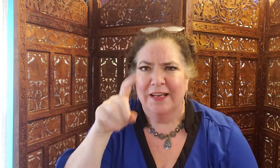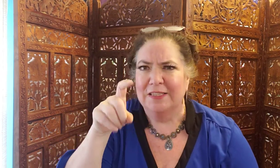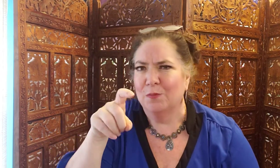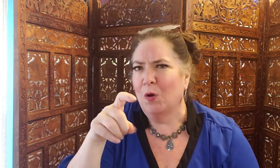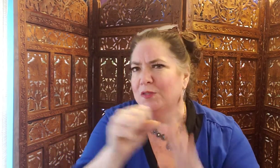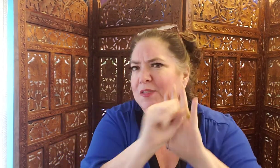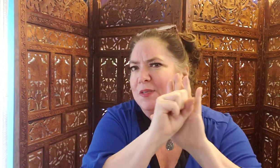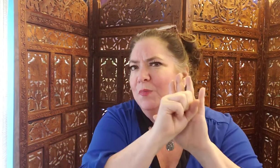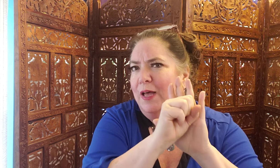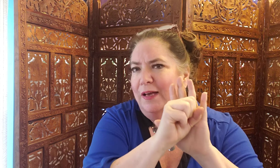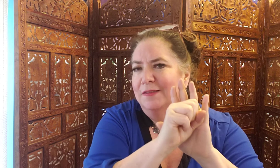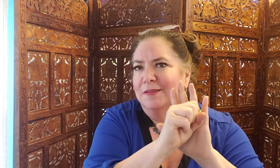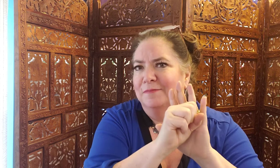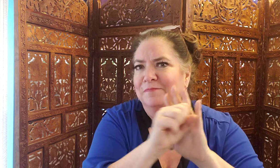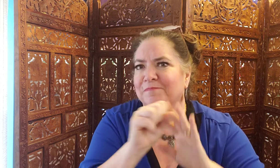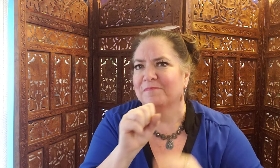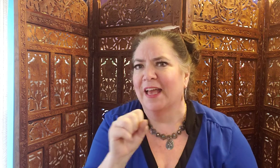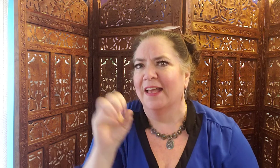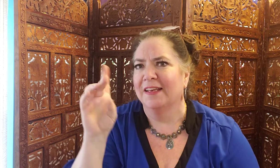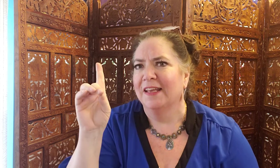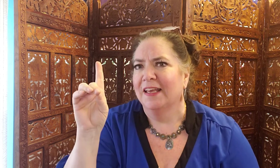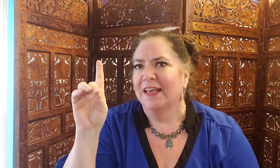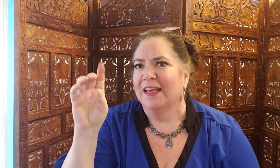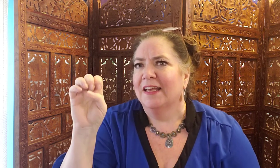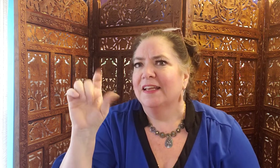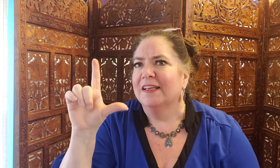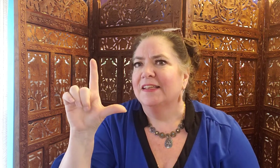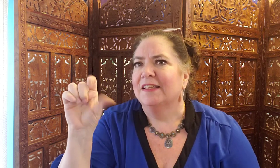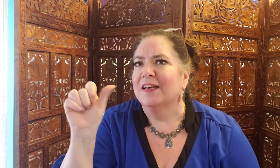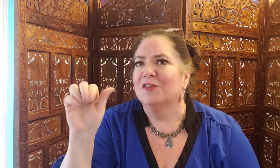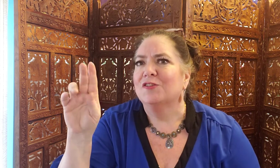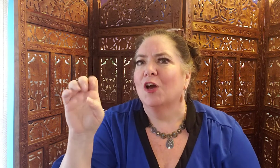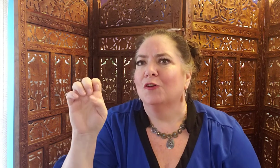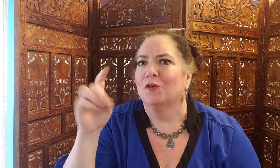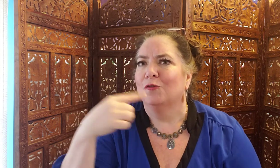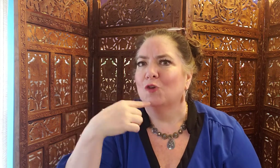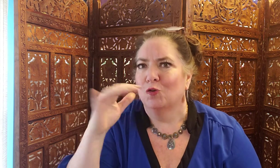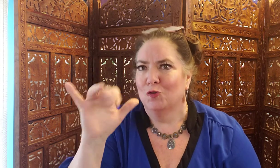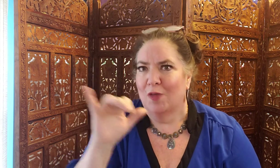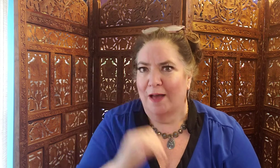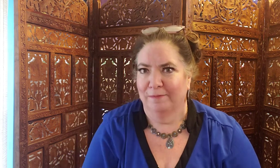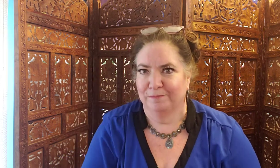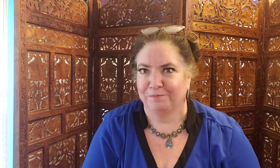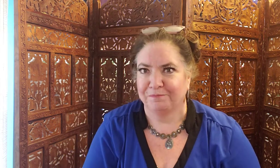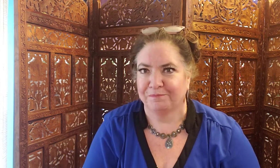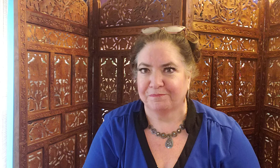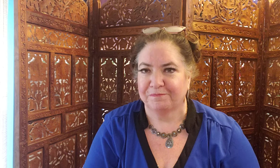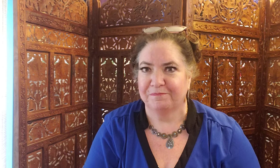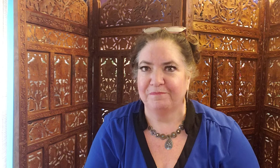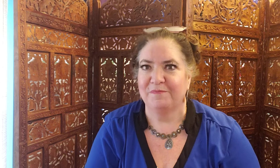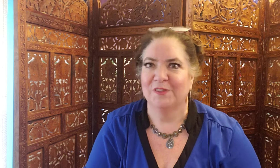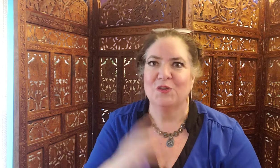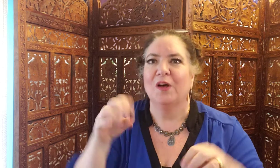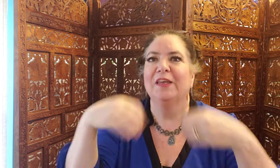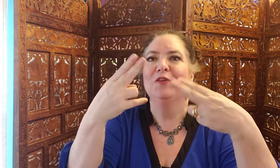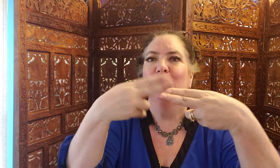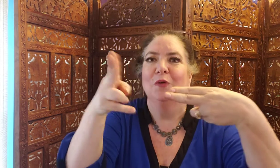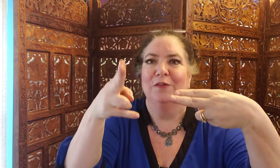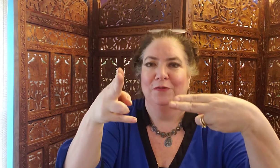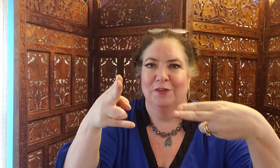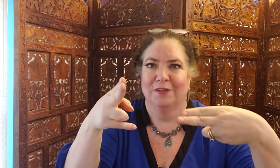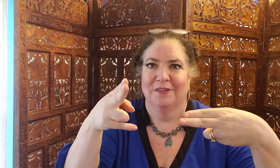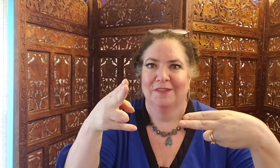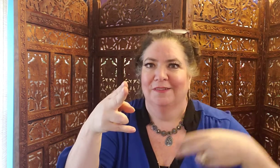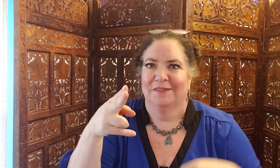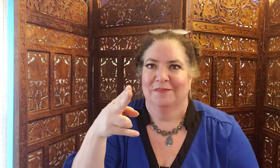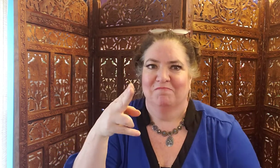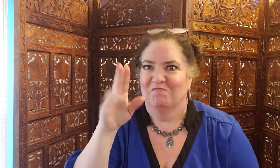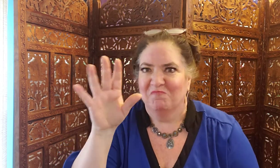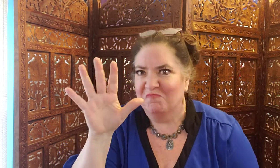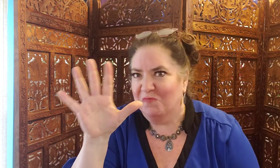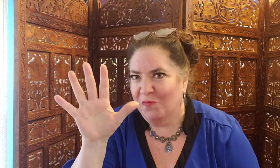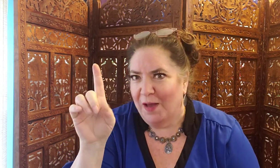it's supposed to symbolize and Delsarte could have told you that. I'll give you a brief five